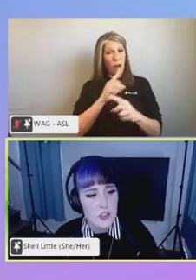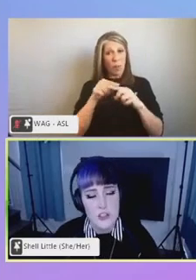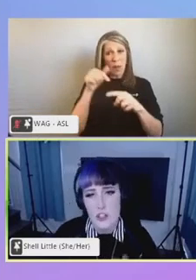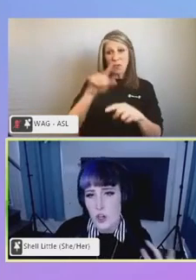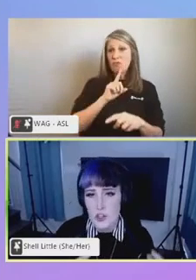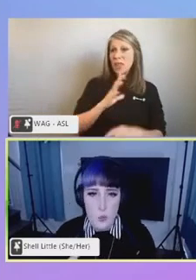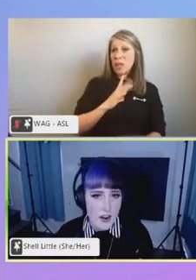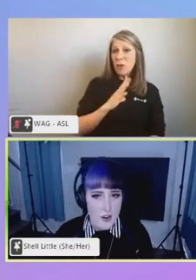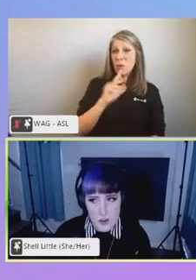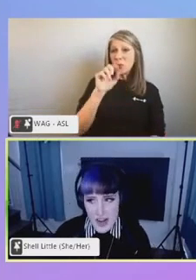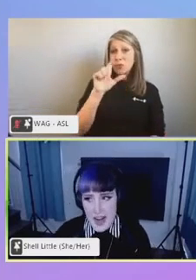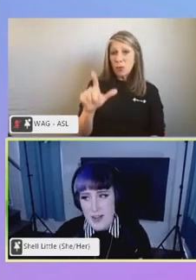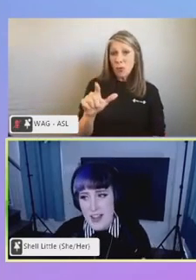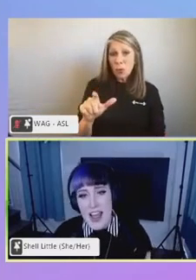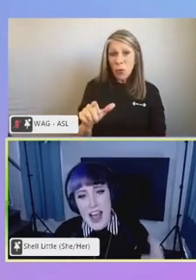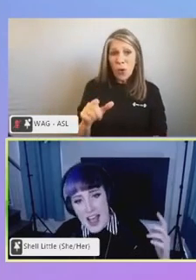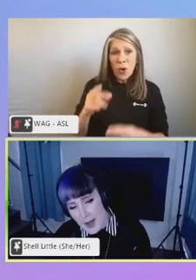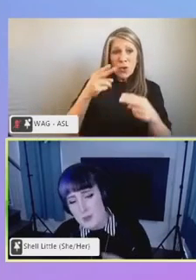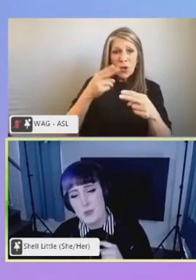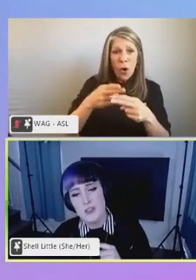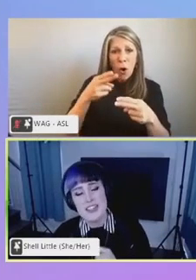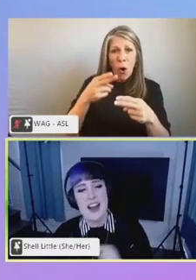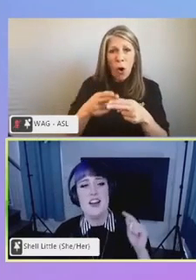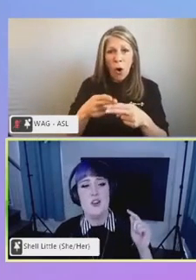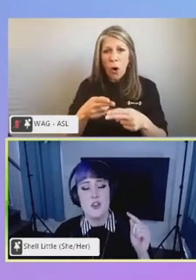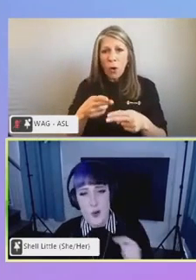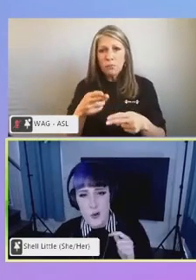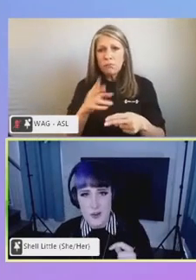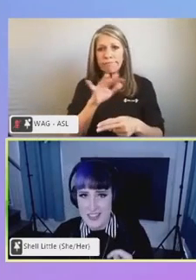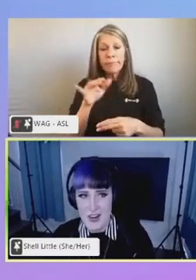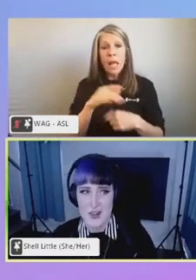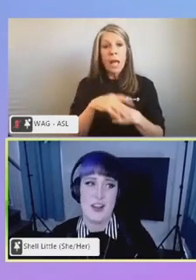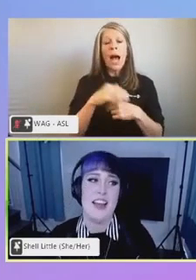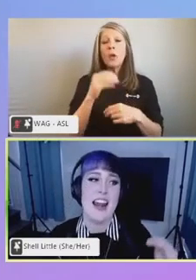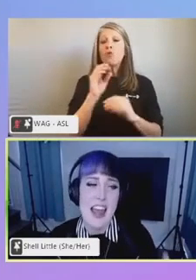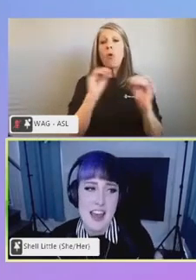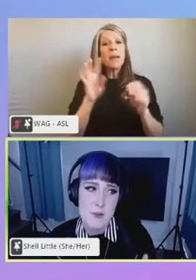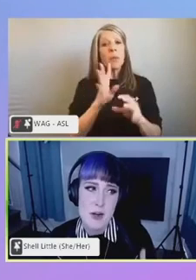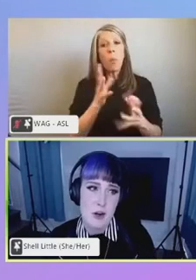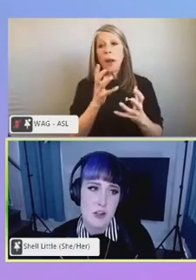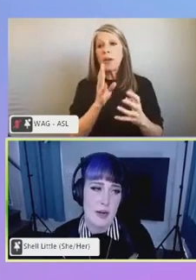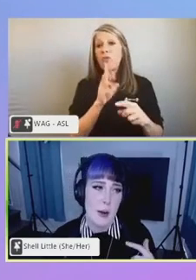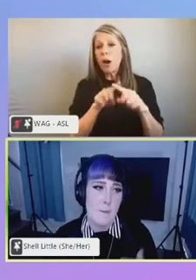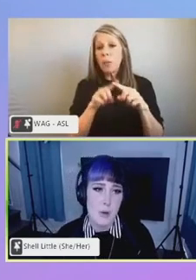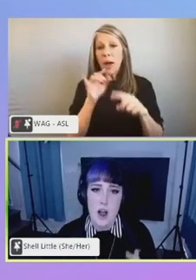mentioned burnout and mental health. So after my talk, you think that anybody wanted to come to me and talk about this really